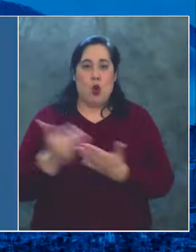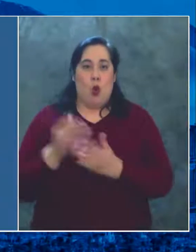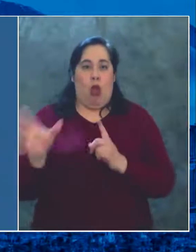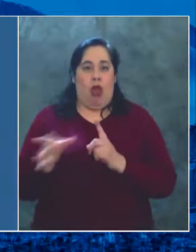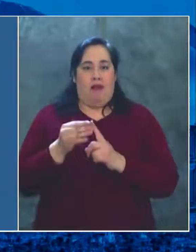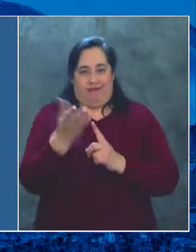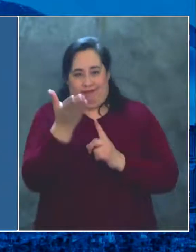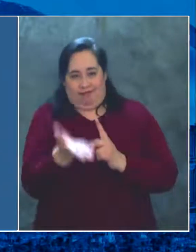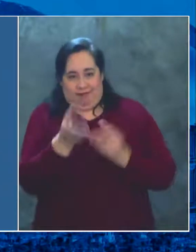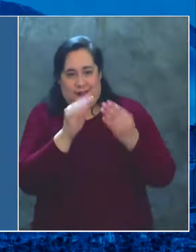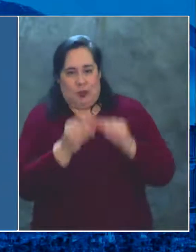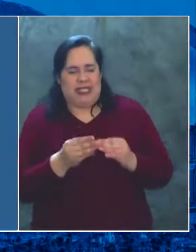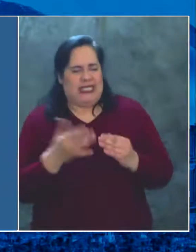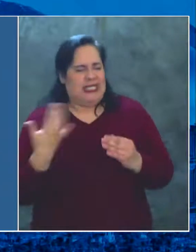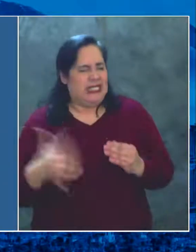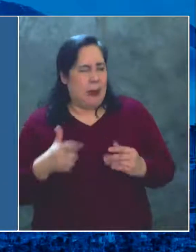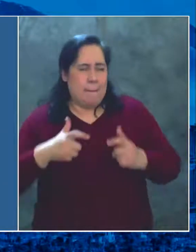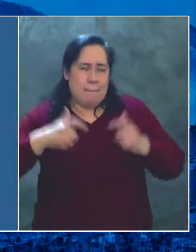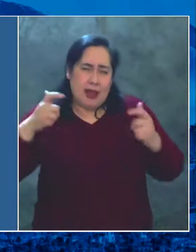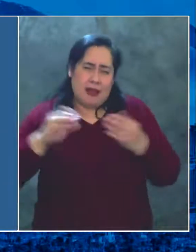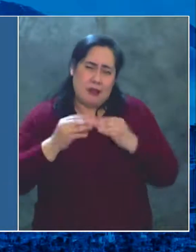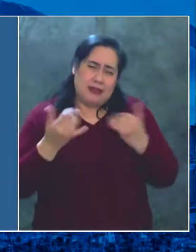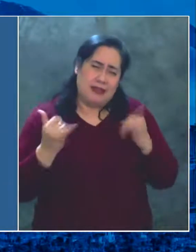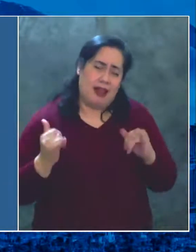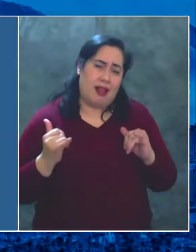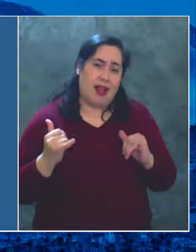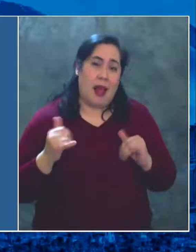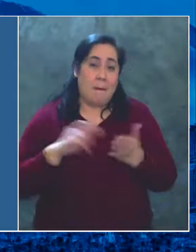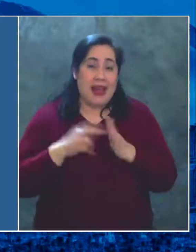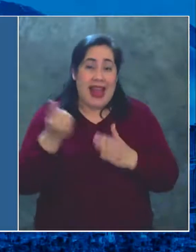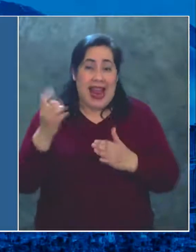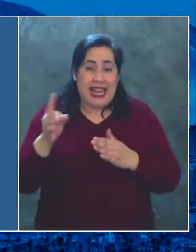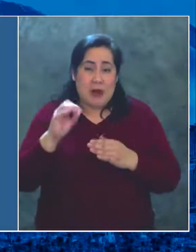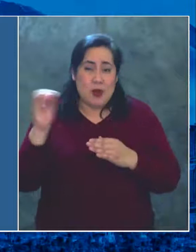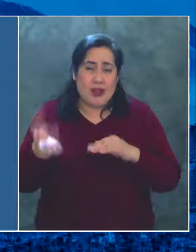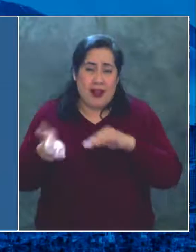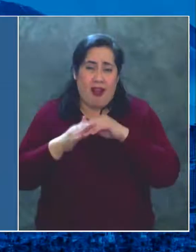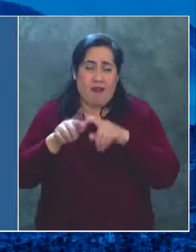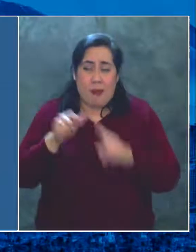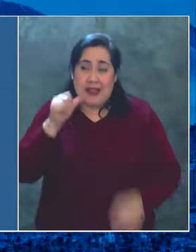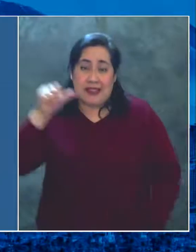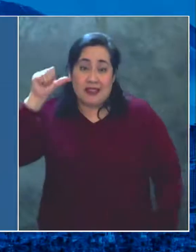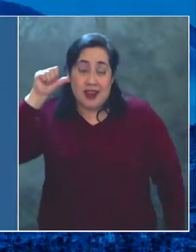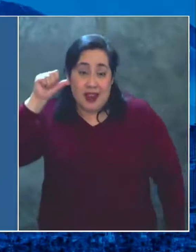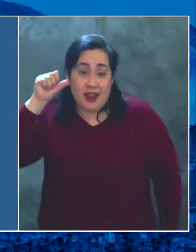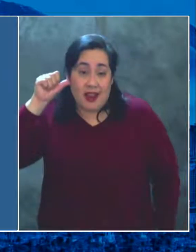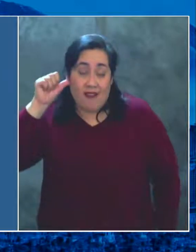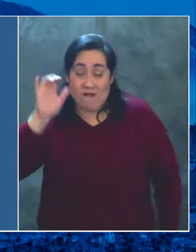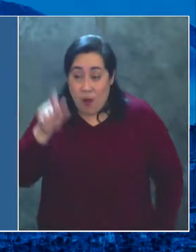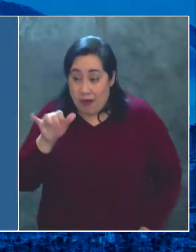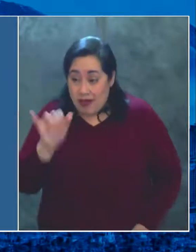SPREADS THE VIRUS. STILL A HUGE NUMBER AN 18% INCREASE JUST SINCE YESTERDAY. AND OF THOSE NEARLY 8,000 WERE